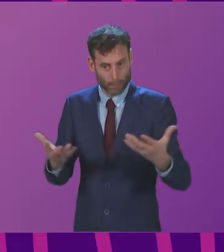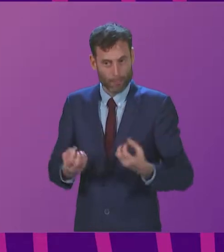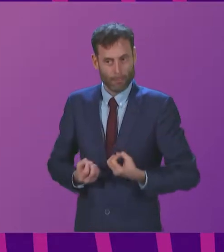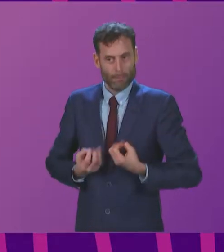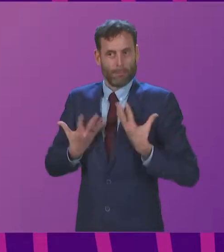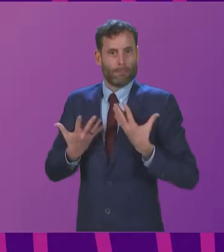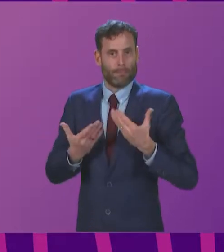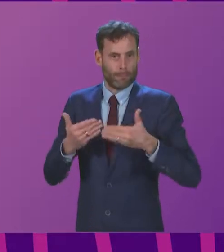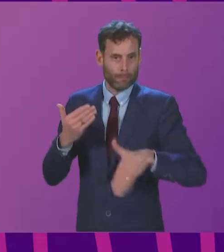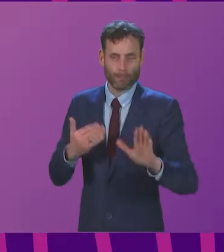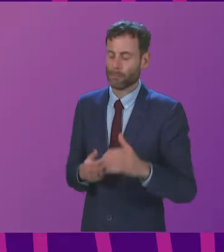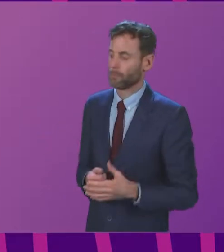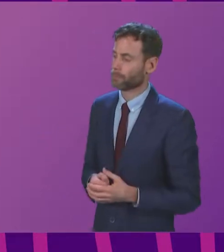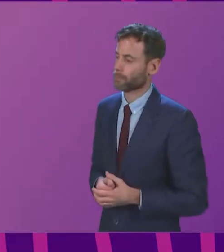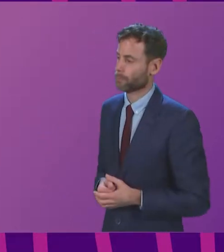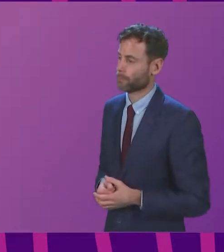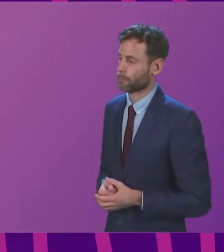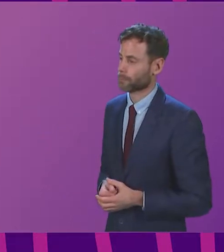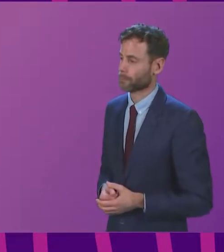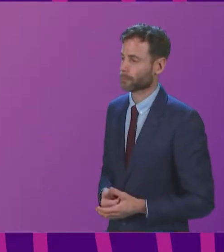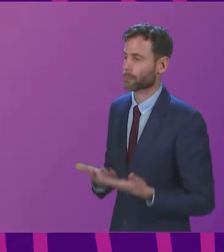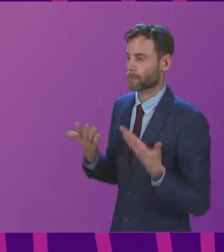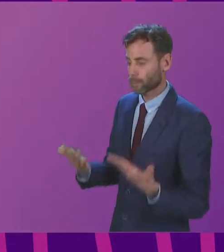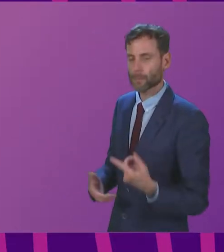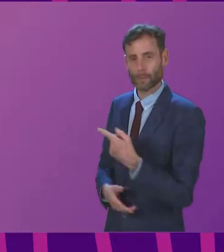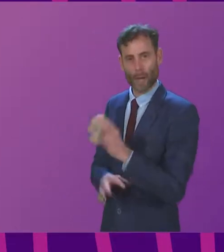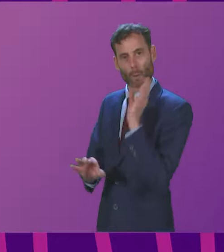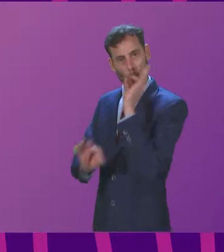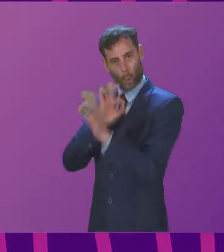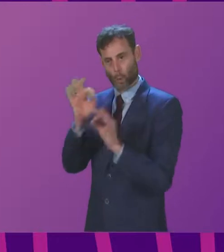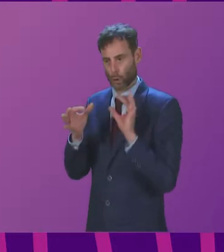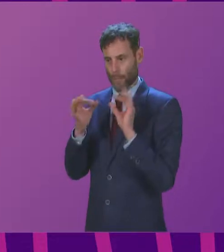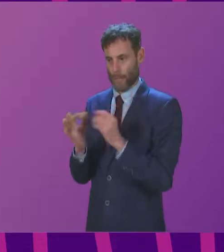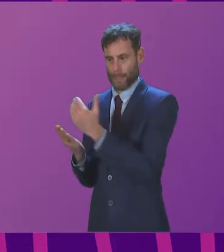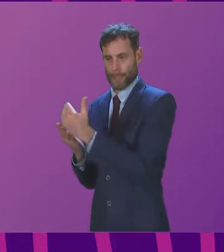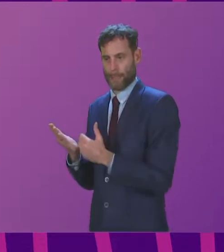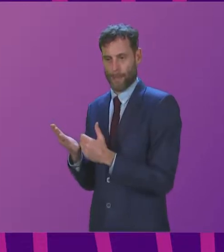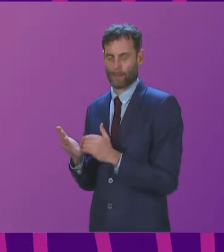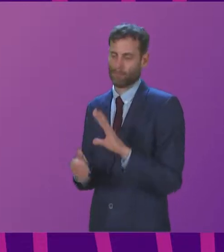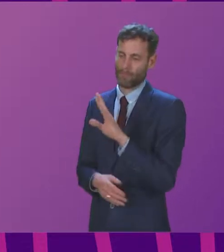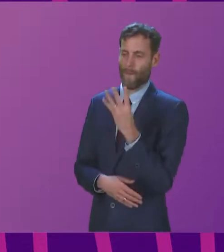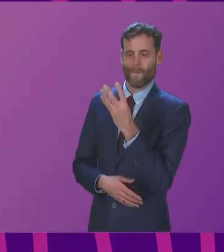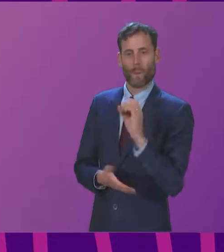The First Minister will now take questions on the issues that have been raised in her statement. I intend to allow around 40 minutes for questions.